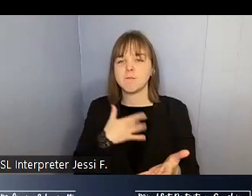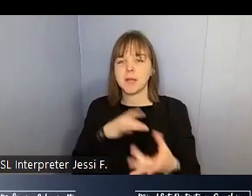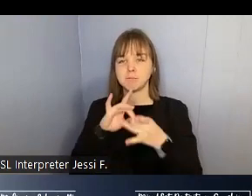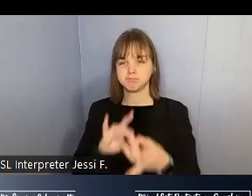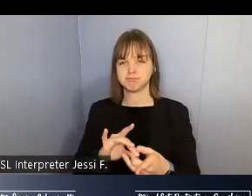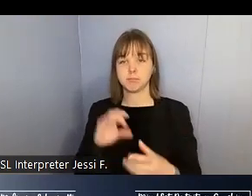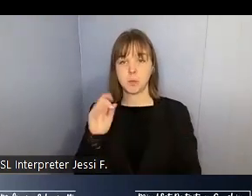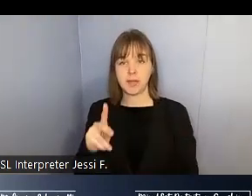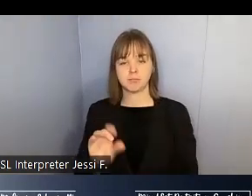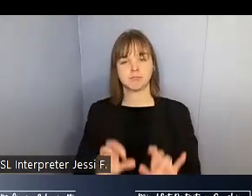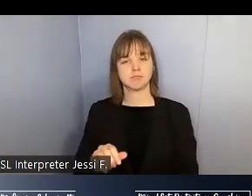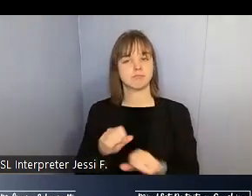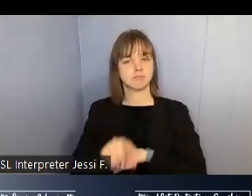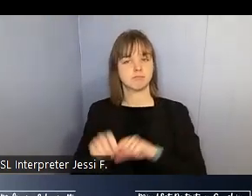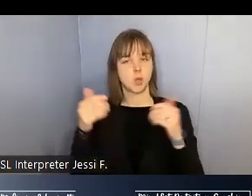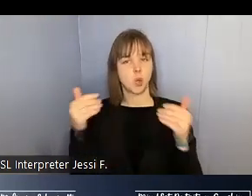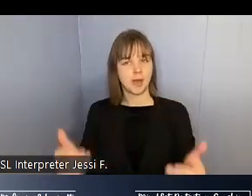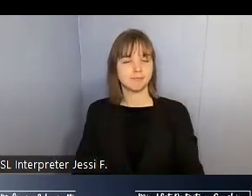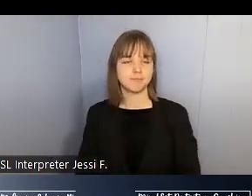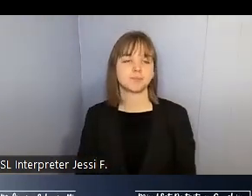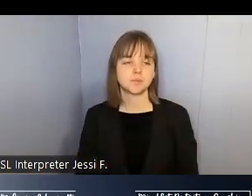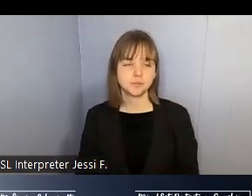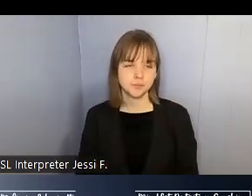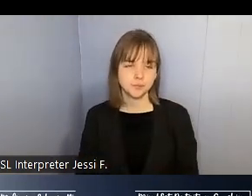So let's talk about diets.